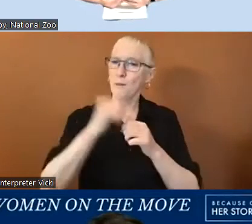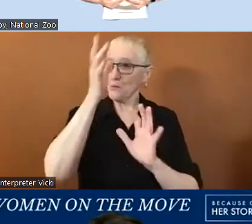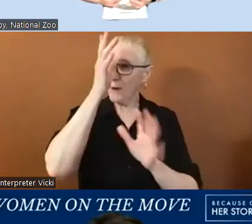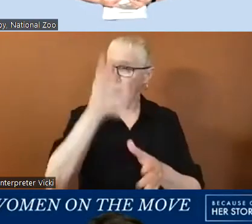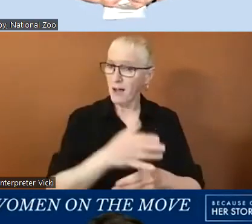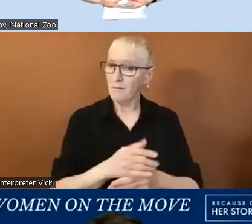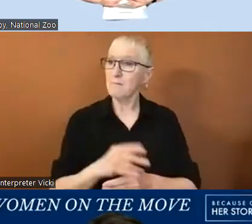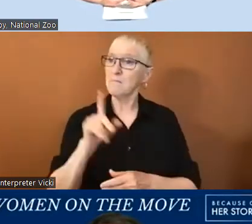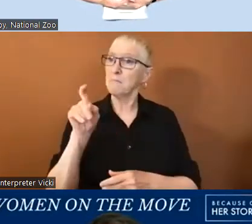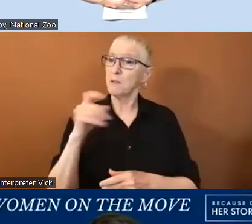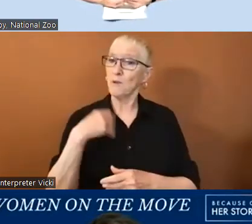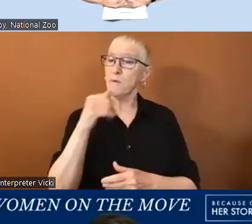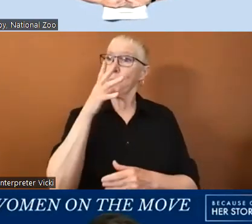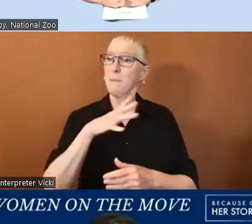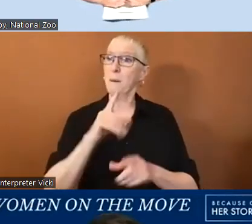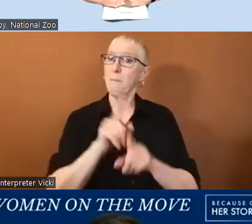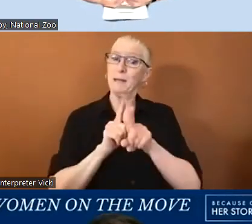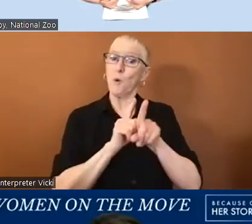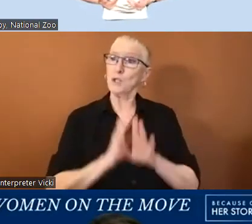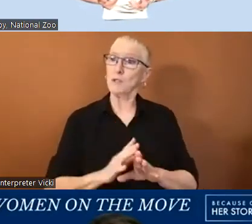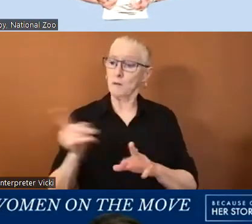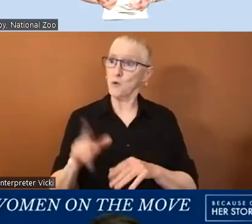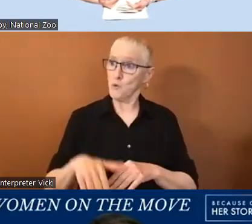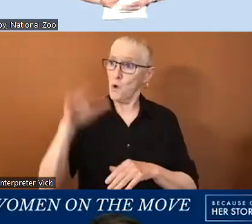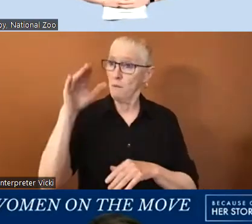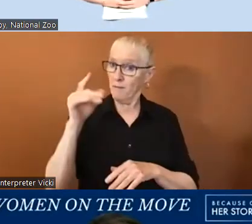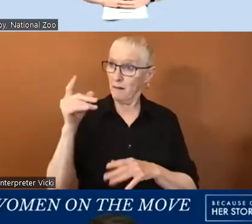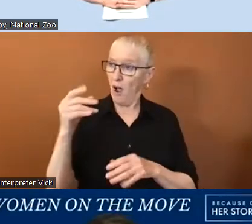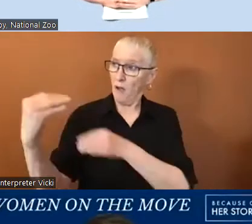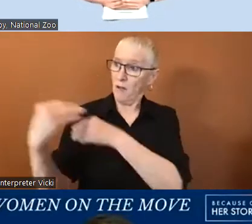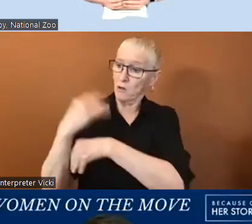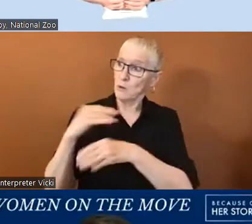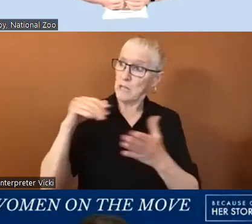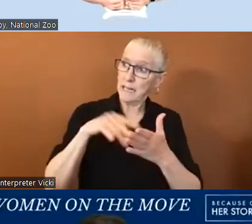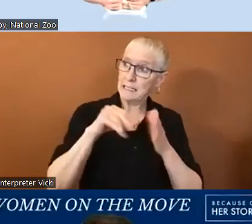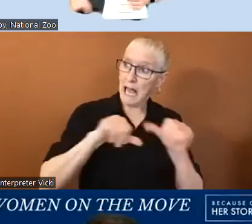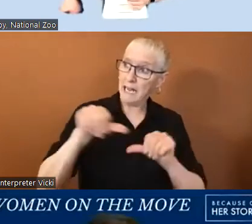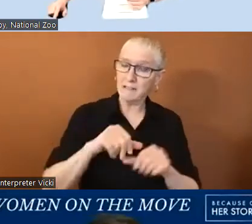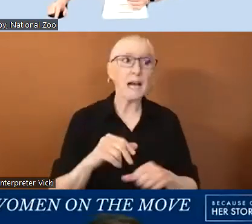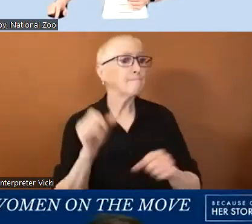did you have any women mentors growing up that led you to study science? >>Kim: I did. Um, I grew... I came